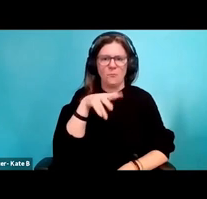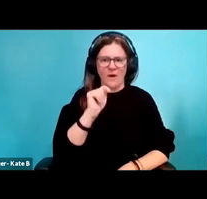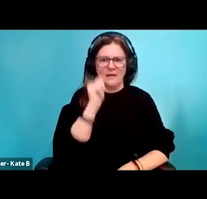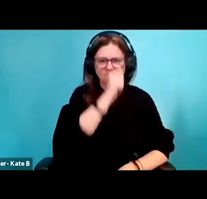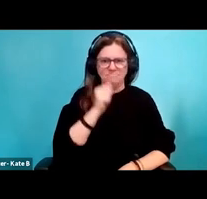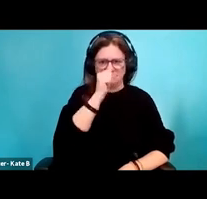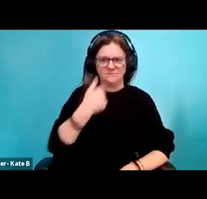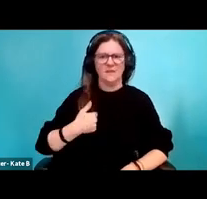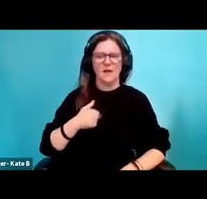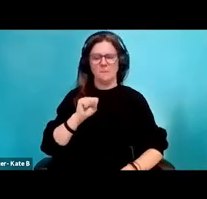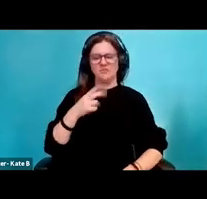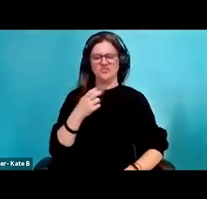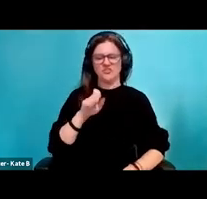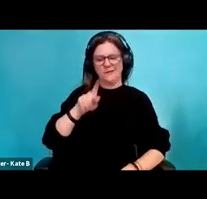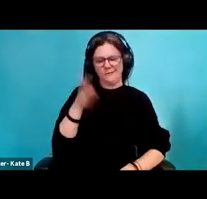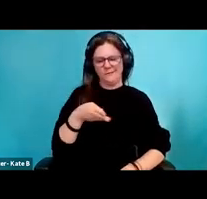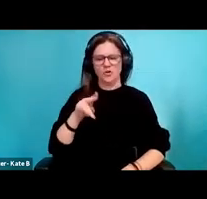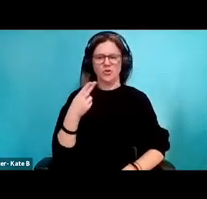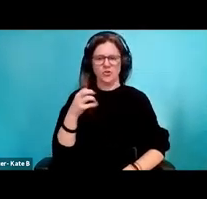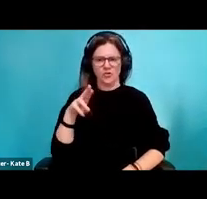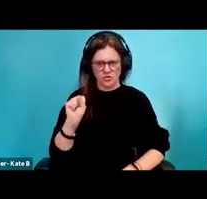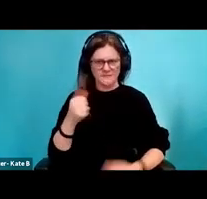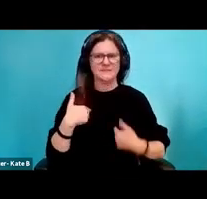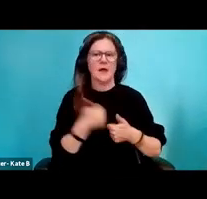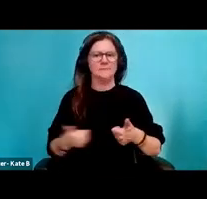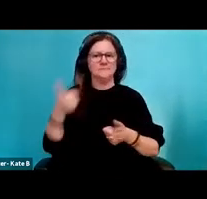join the Administration for Community Living to serve as the Director of NIDILRR, the National